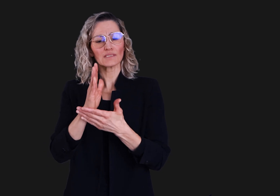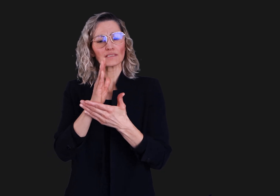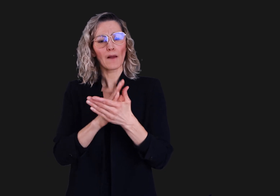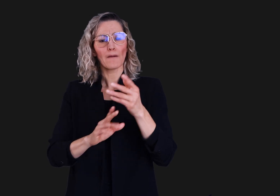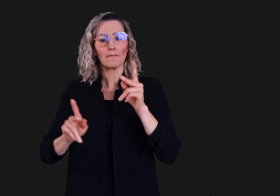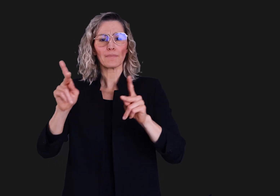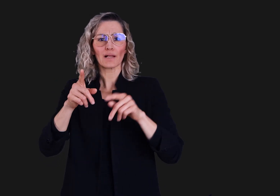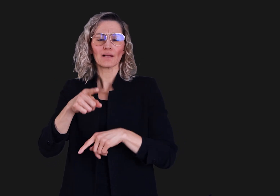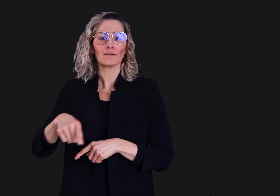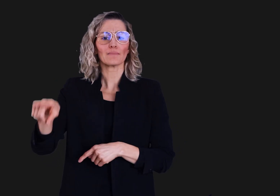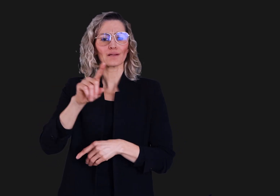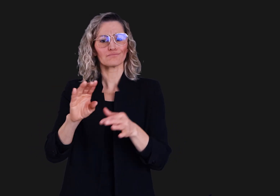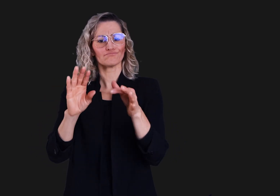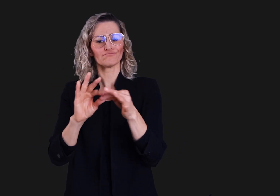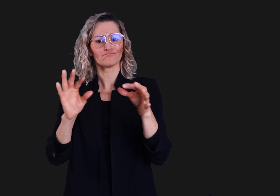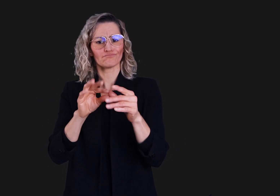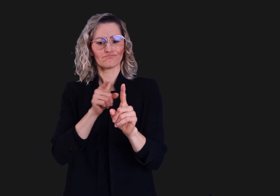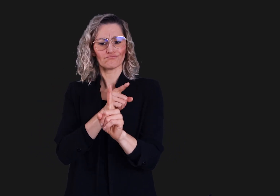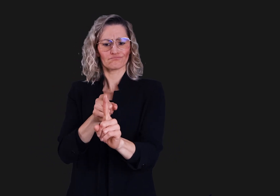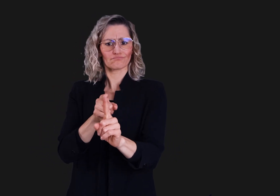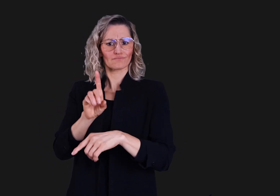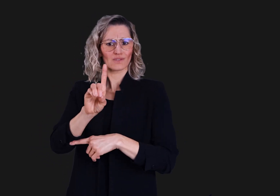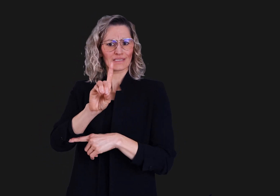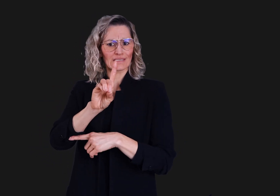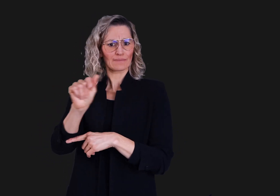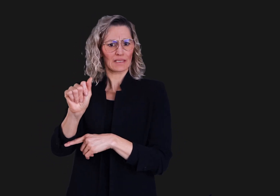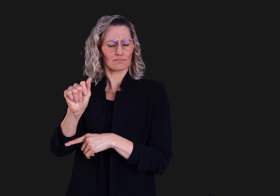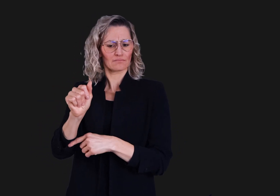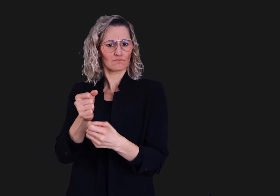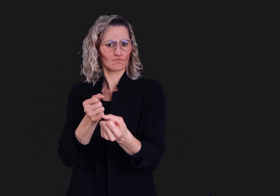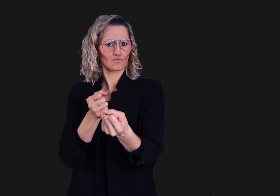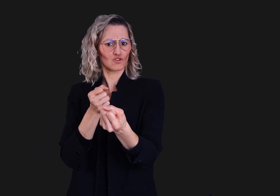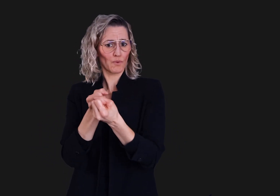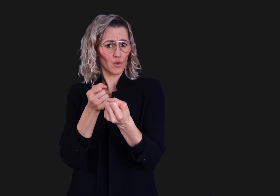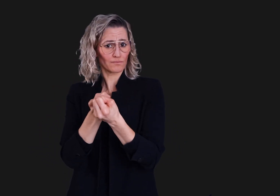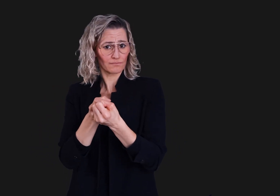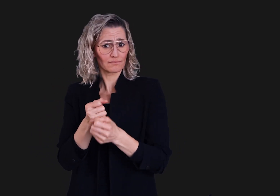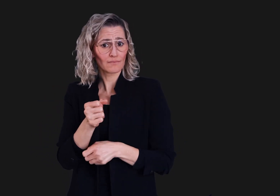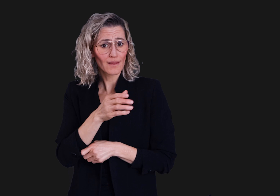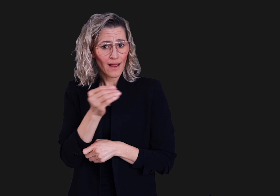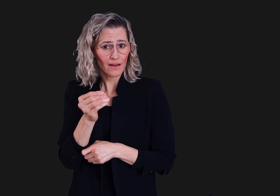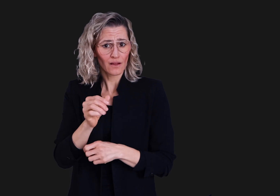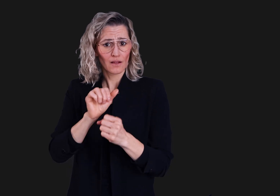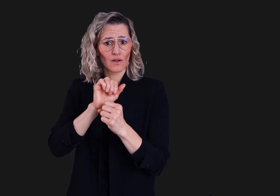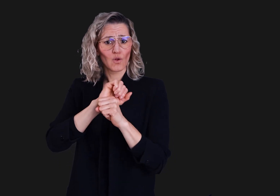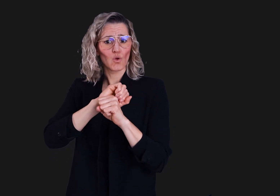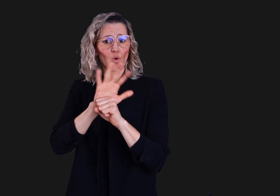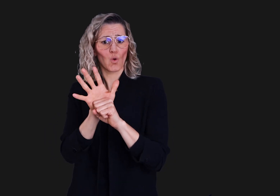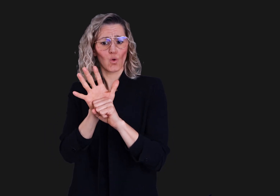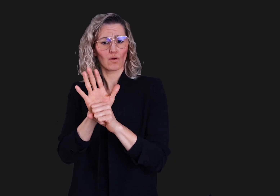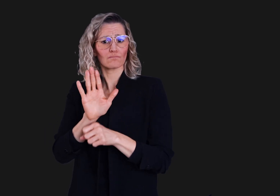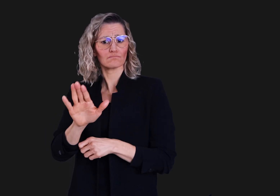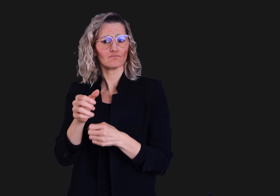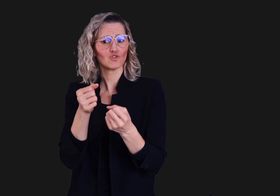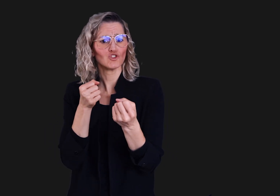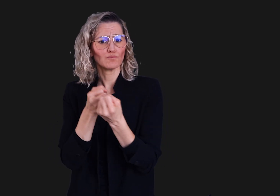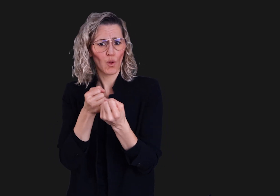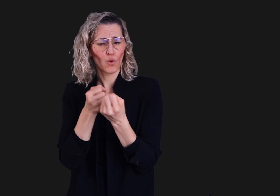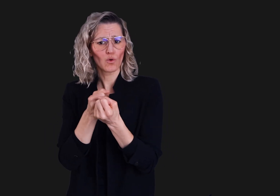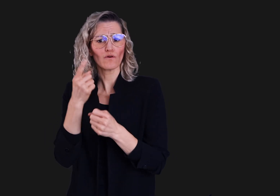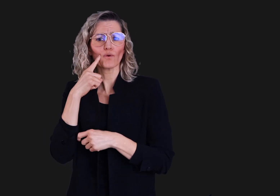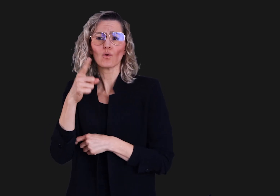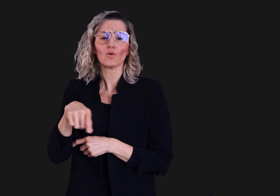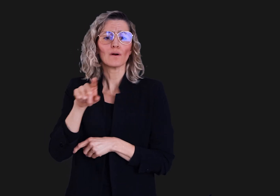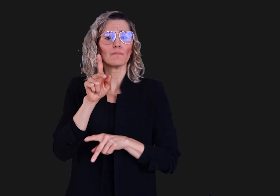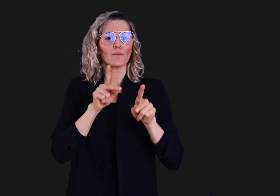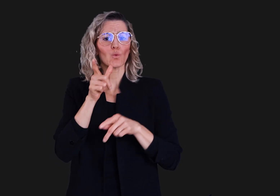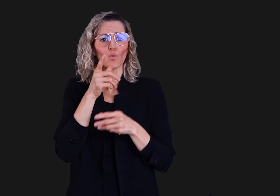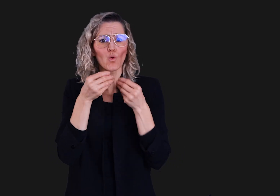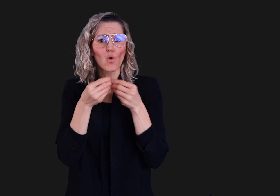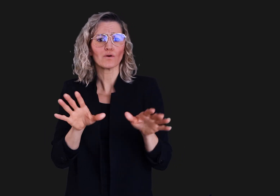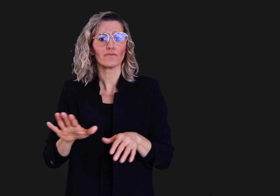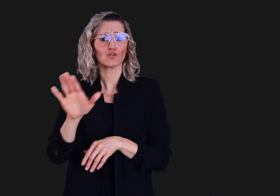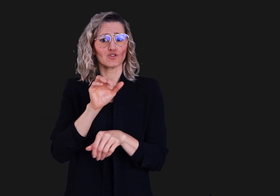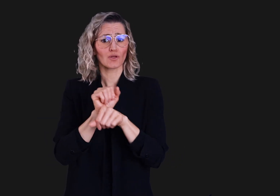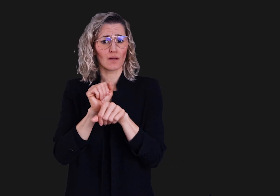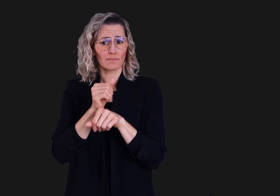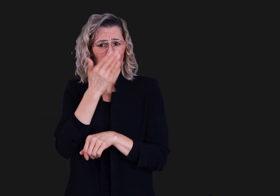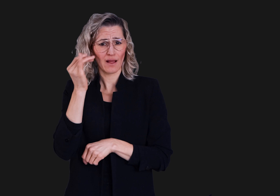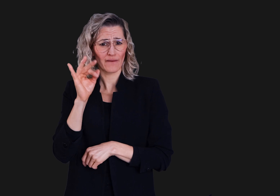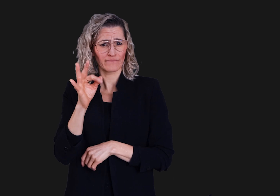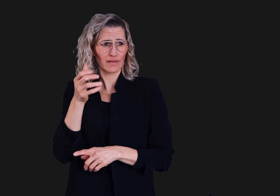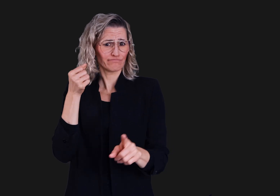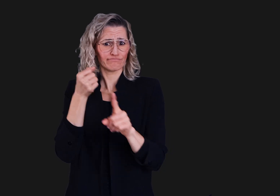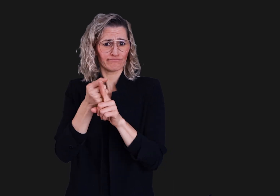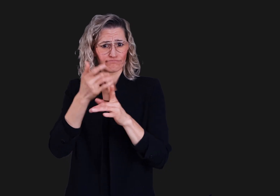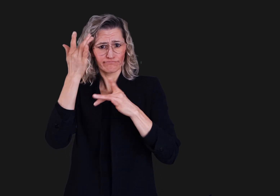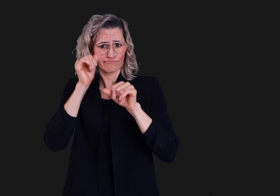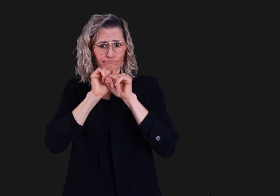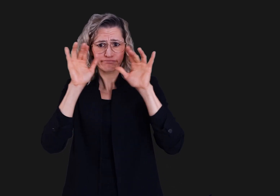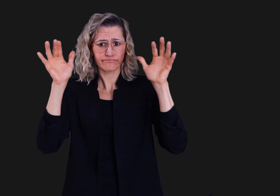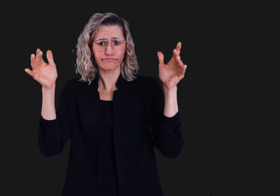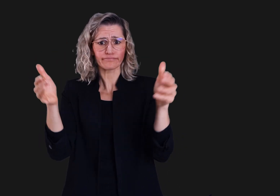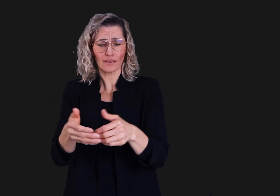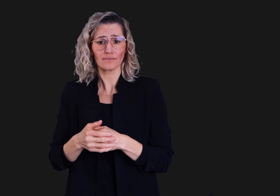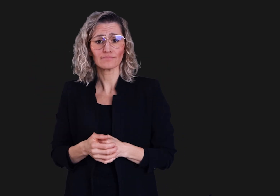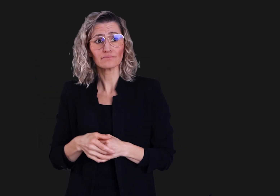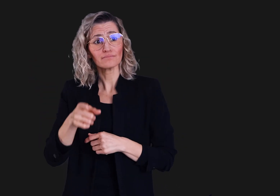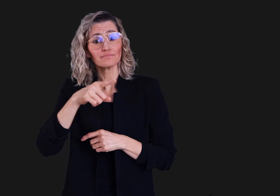Some people spoke about disability support and COVID-19 support for people who lost their jobs because of the pandemic.